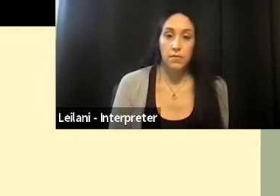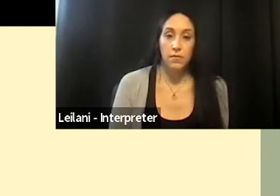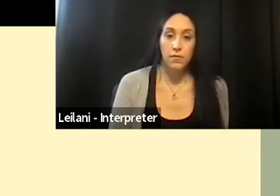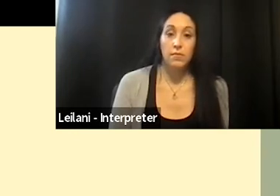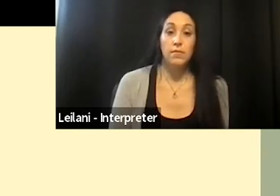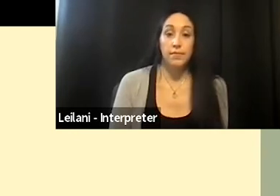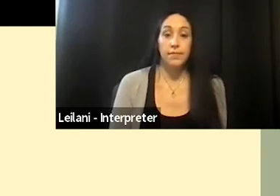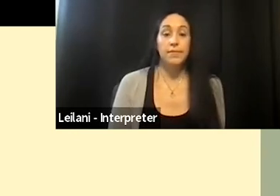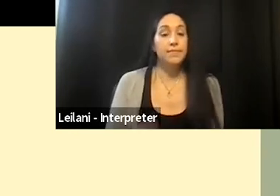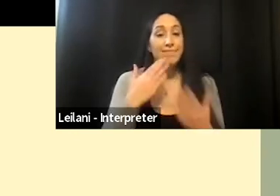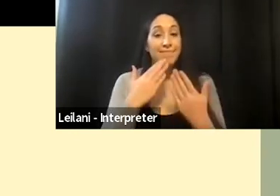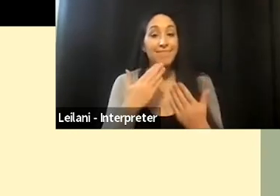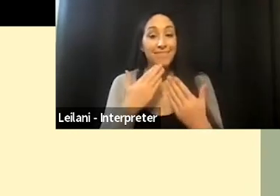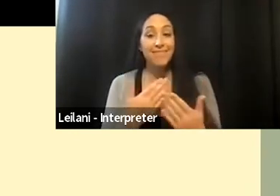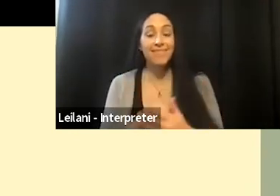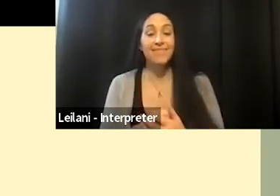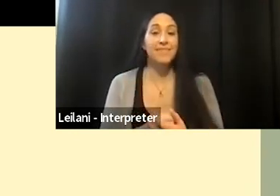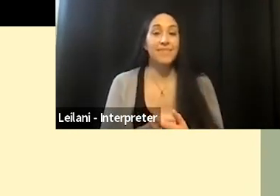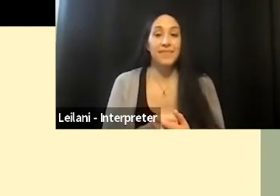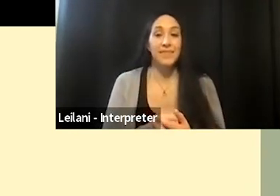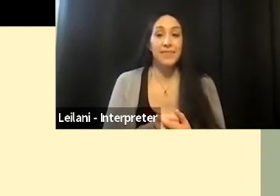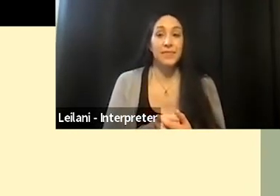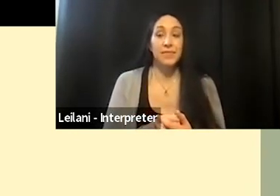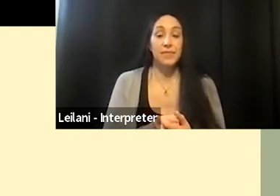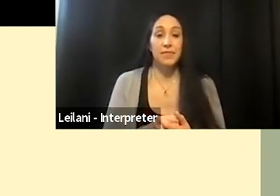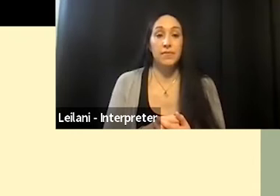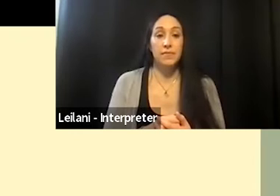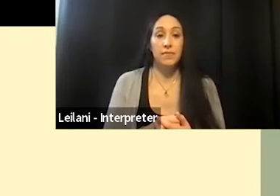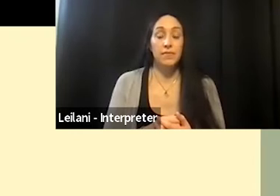[Debbie] Thank you. We will all also, besides Spanish and Haitian Creole,